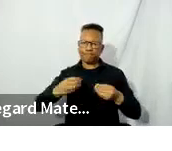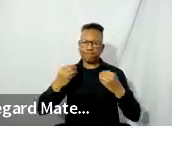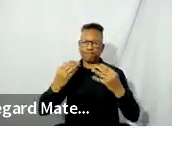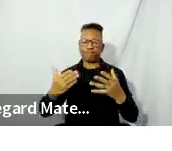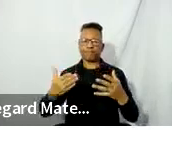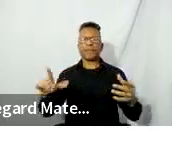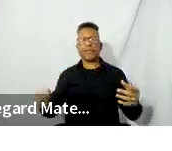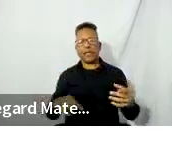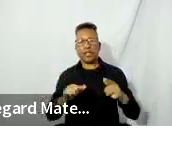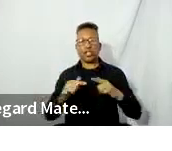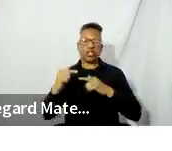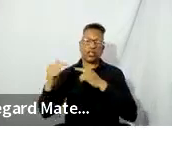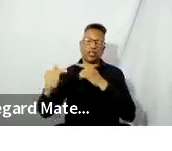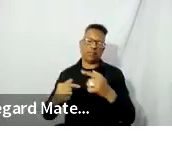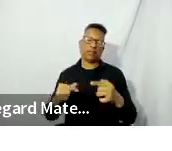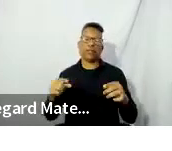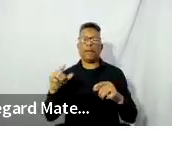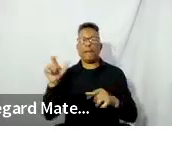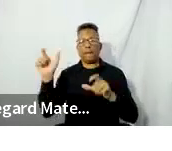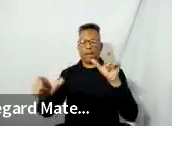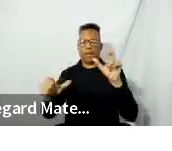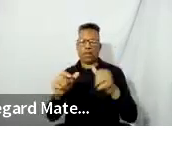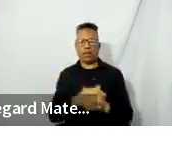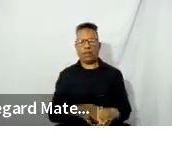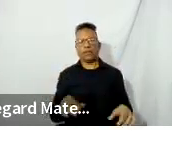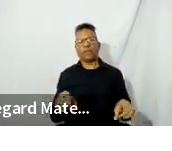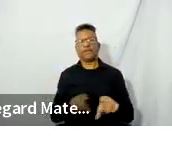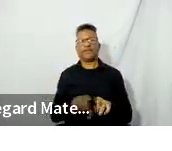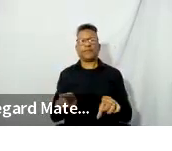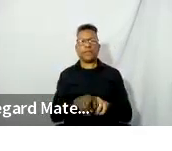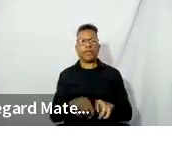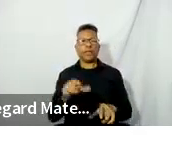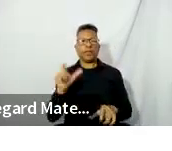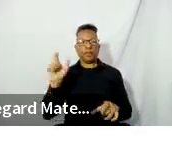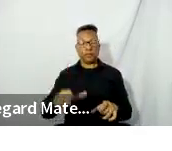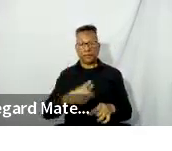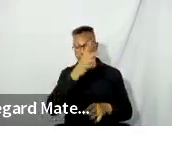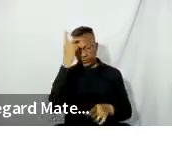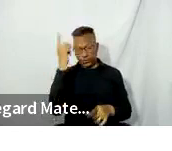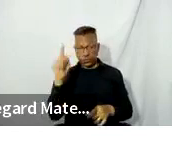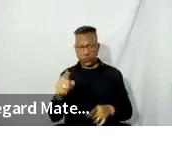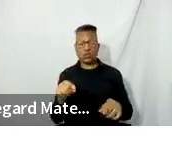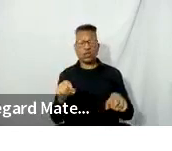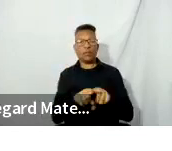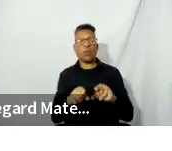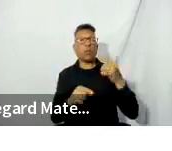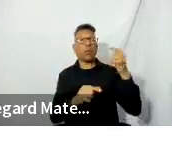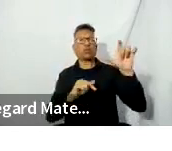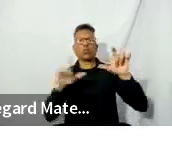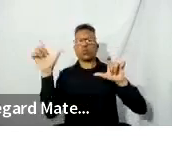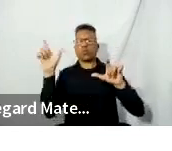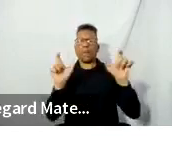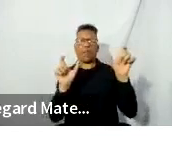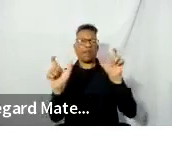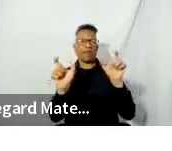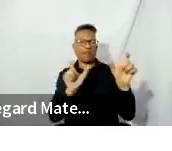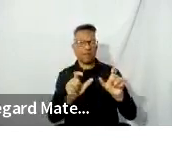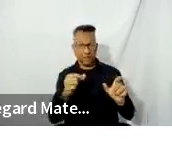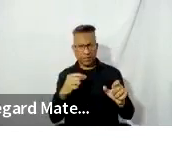between people. between people regulating another's behavior . Well, I by means of the work e word, leads gradually e word, leads gradually to the